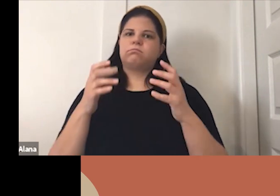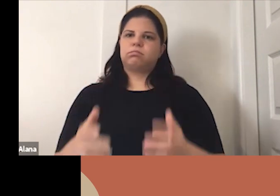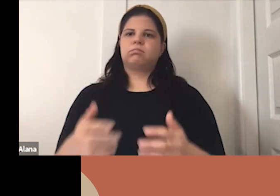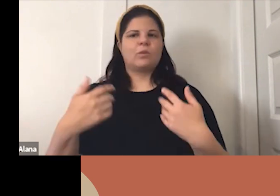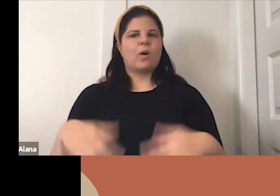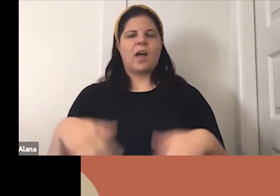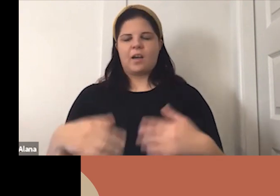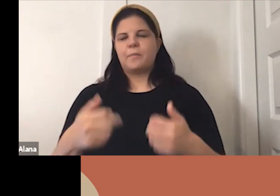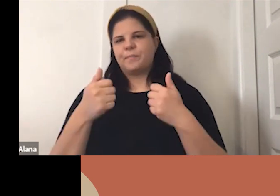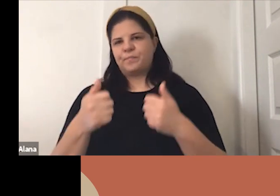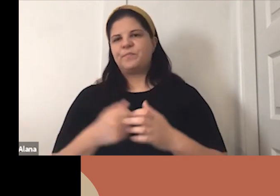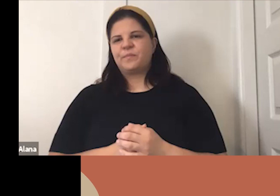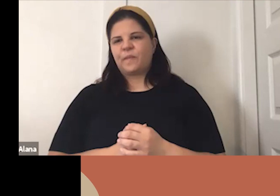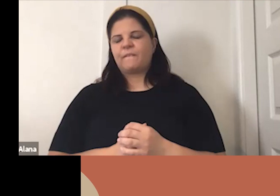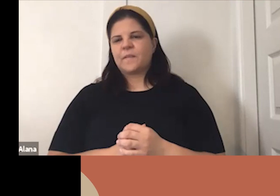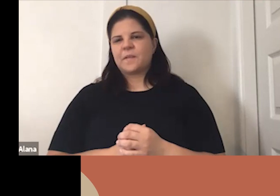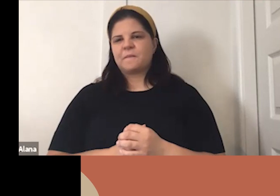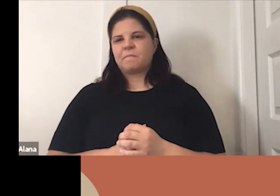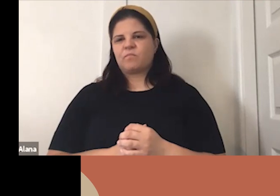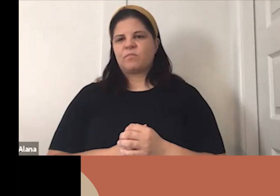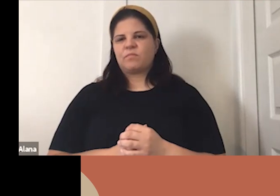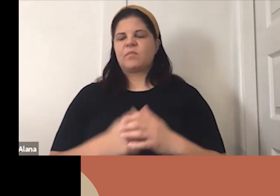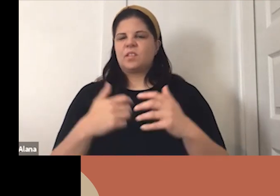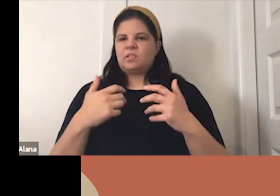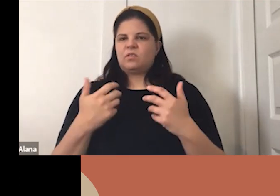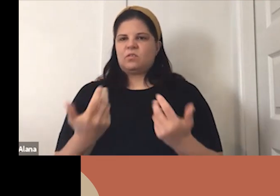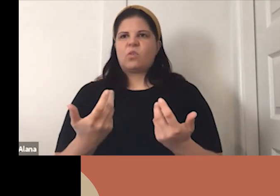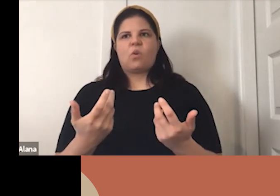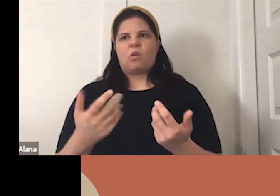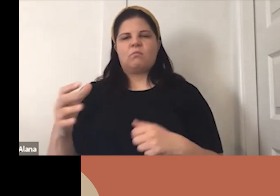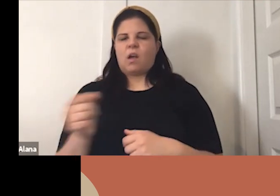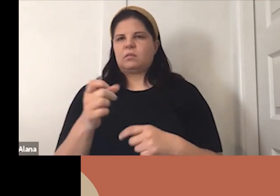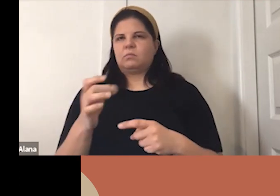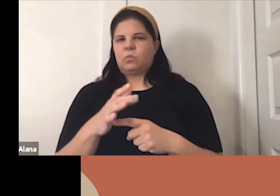So hence that was what was absolutely essentially in the mentorship.